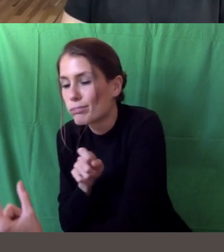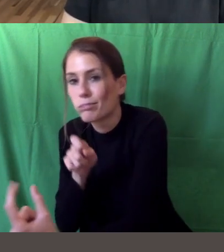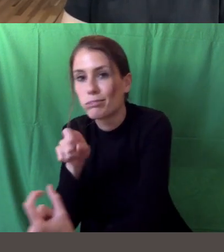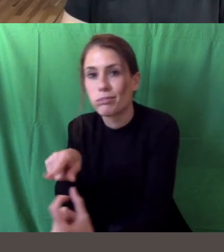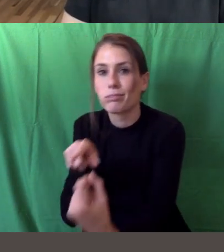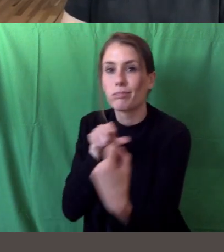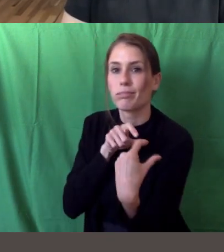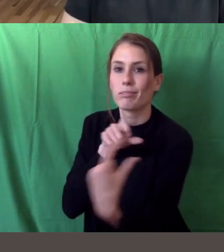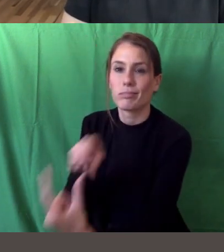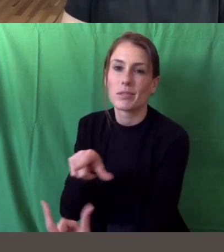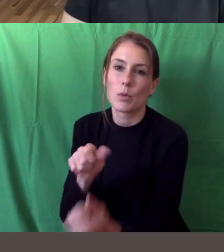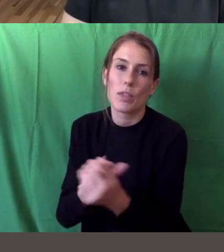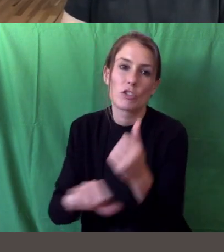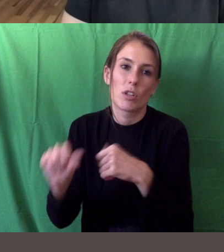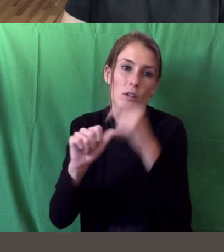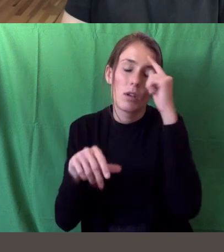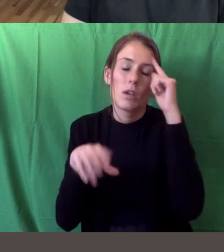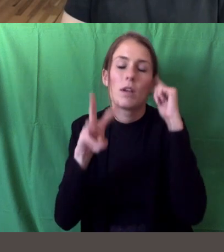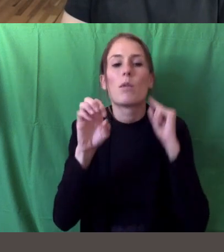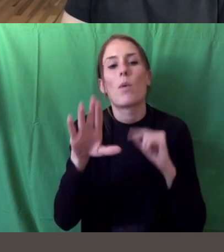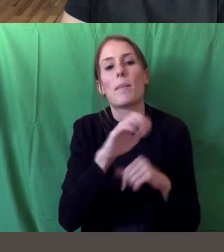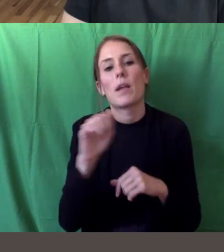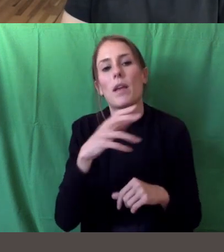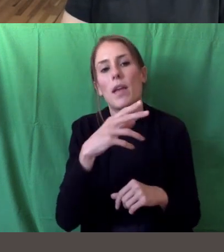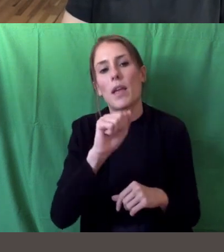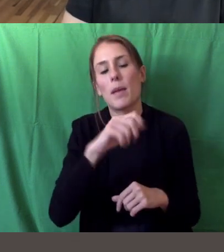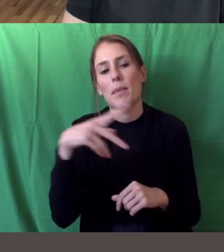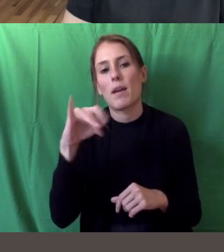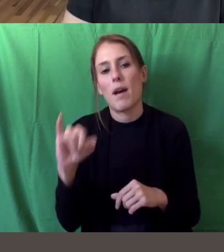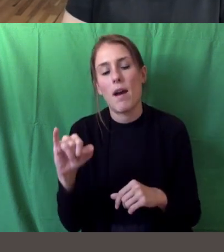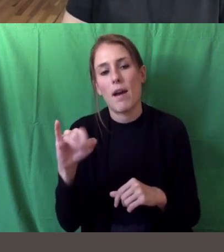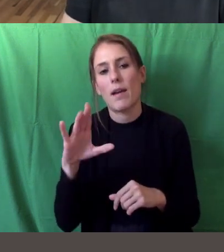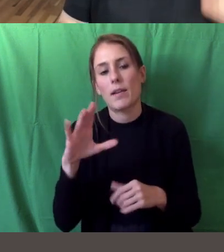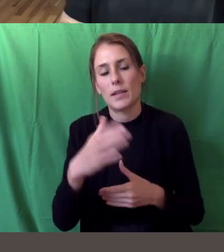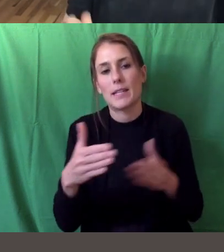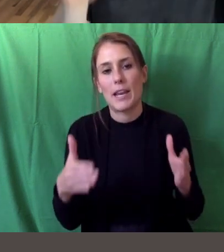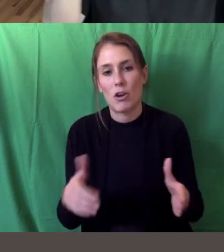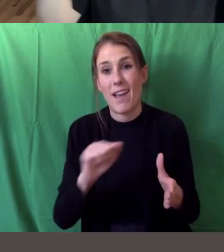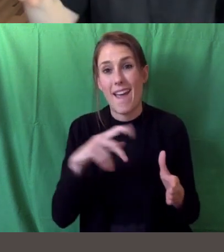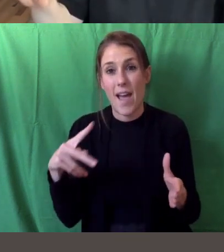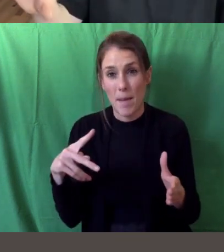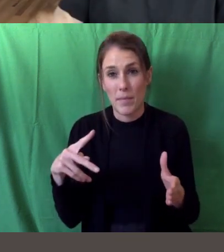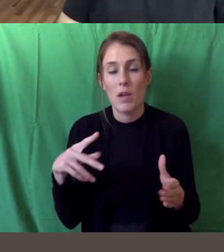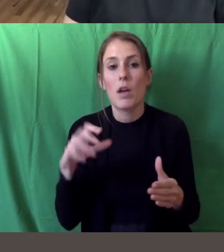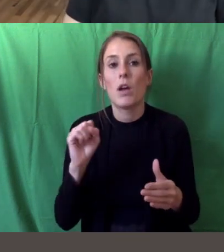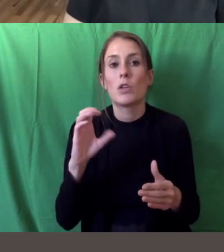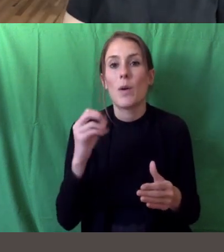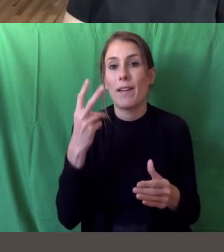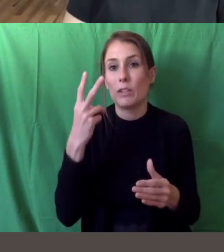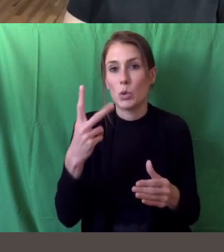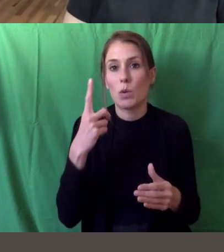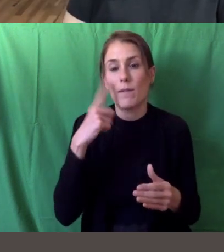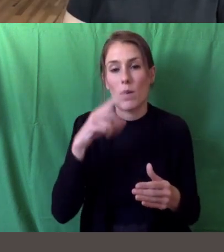And then in here, we have a web and API container app instances, so we're going to have two containers running for our front end and back end.